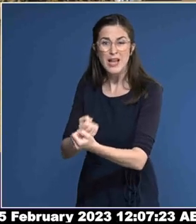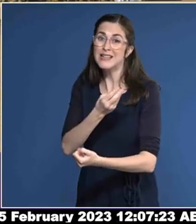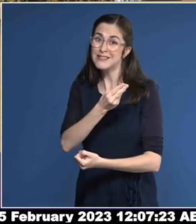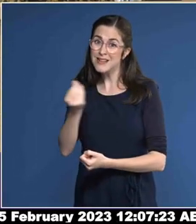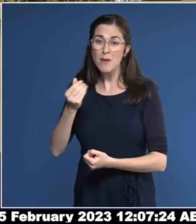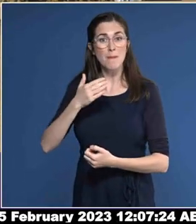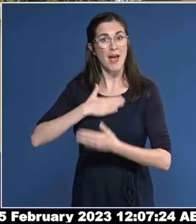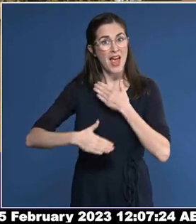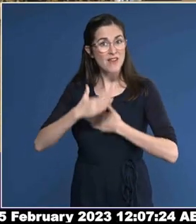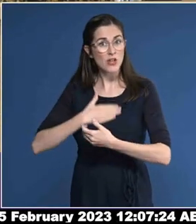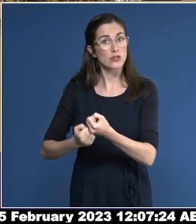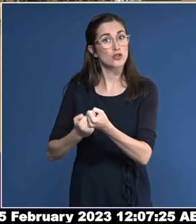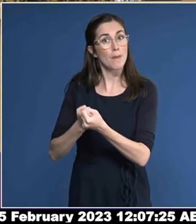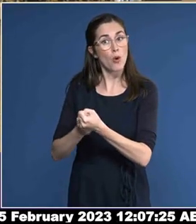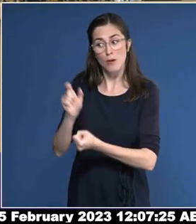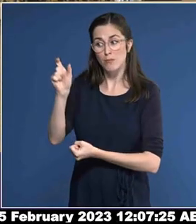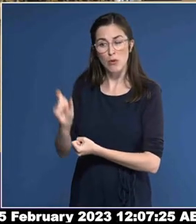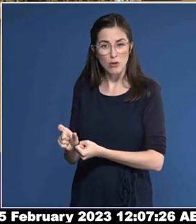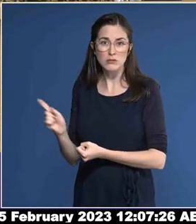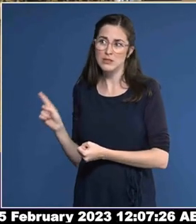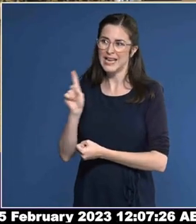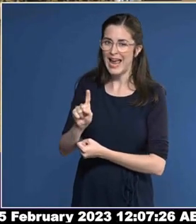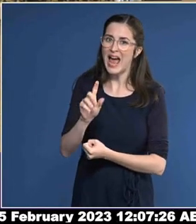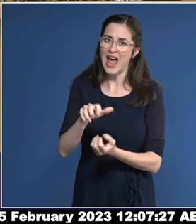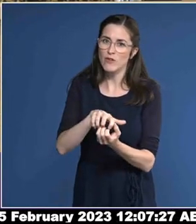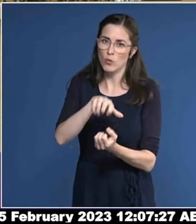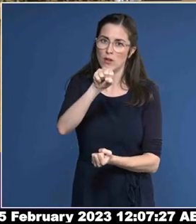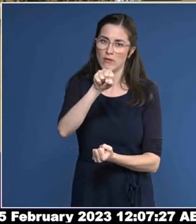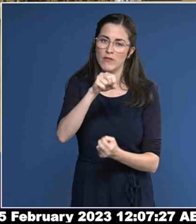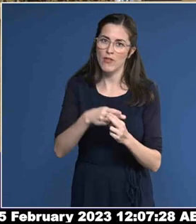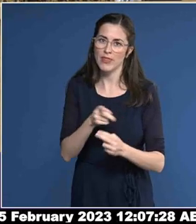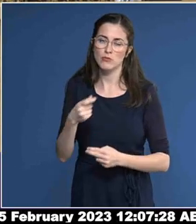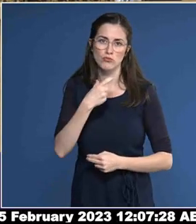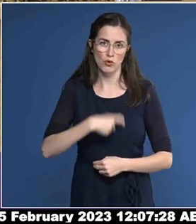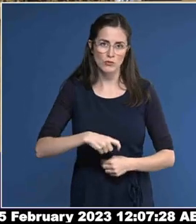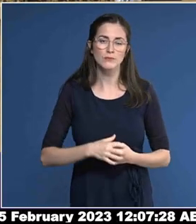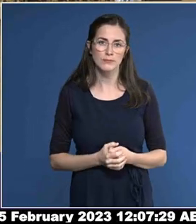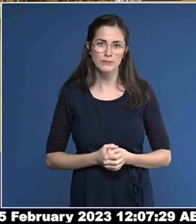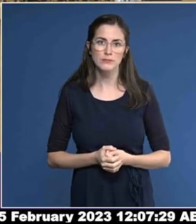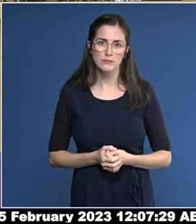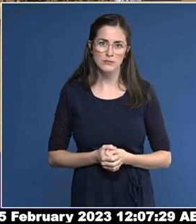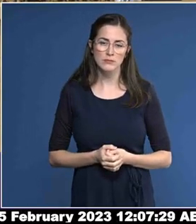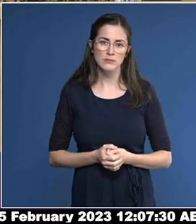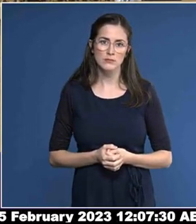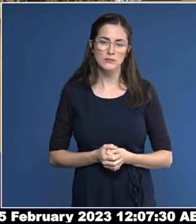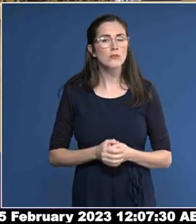supports which have particular qualifications attached to those roles. All right. So if you have followed the work of the Royal Commission,